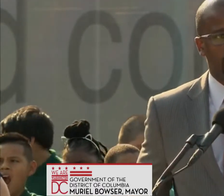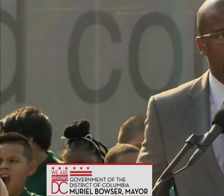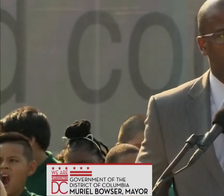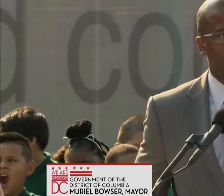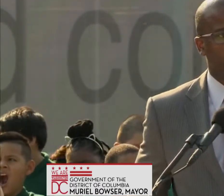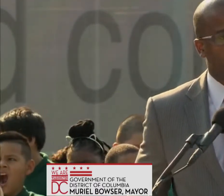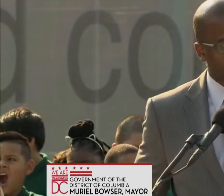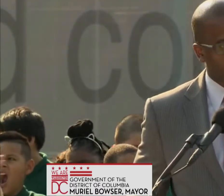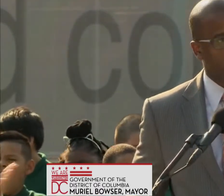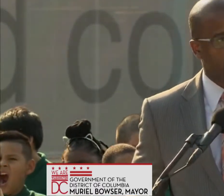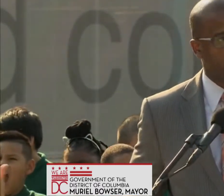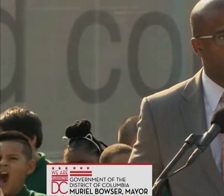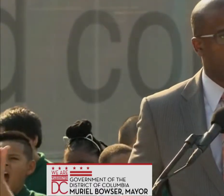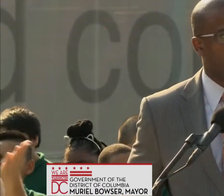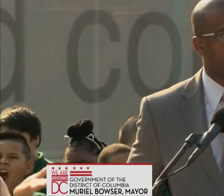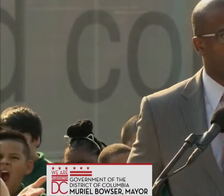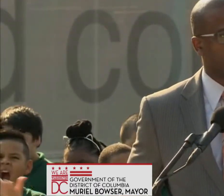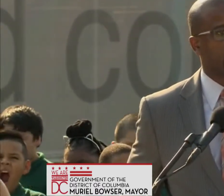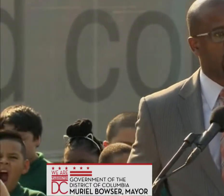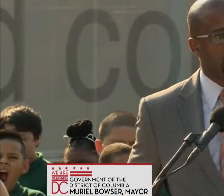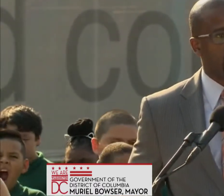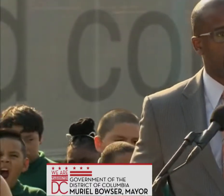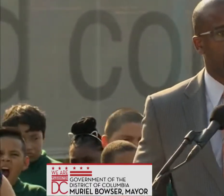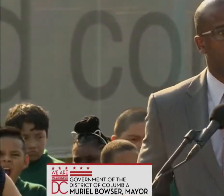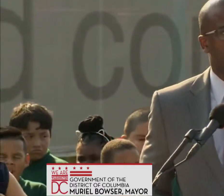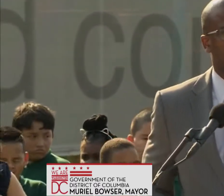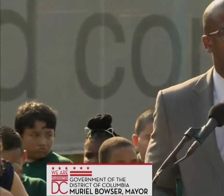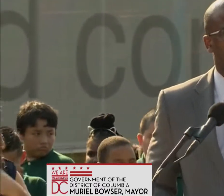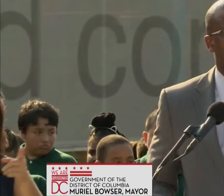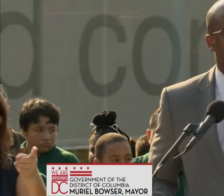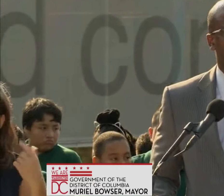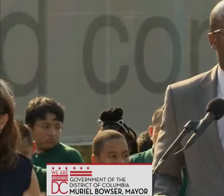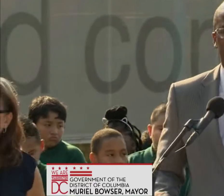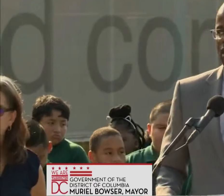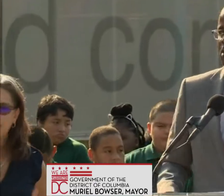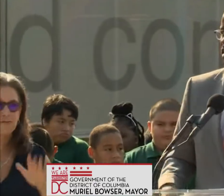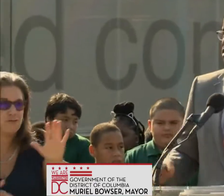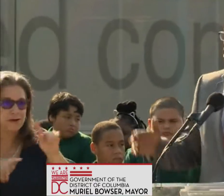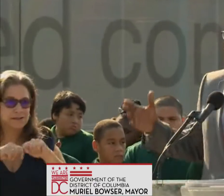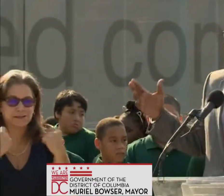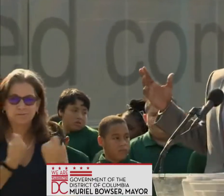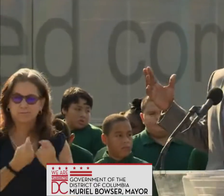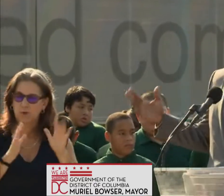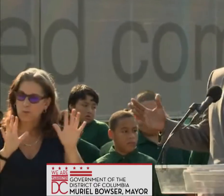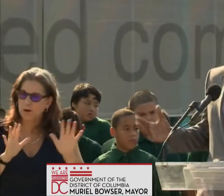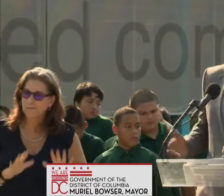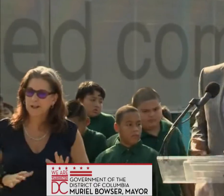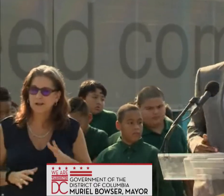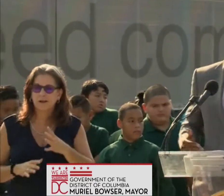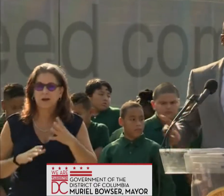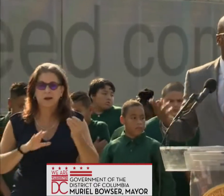coming up in a moment but I want to appreciate you now and also their team as well as operational team because this is an awesome facility had an